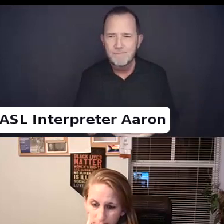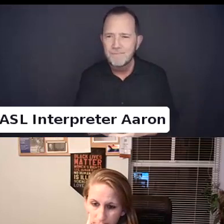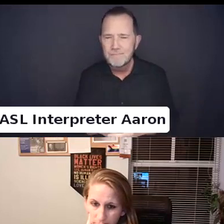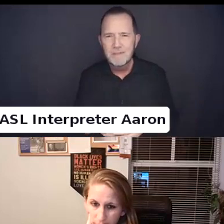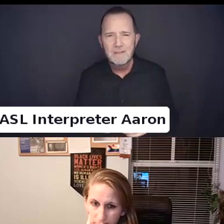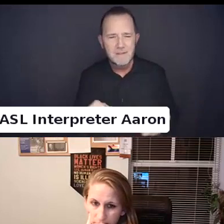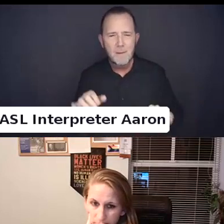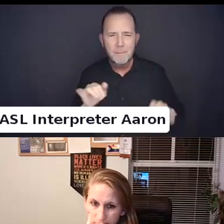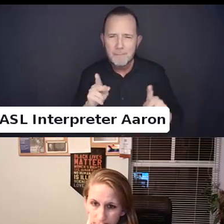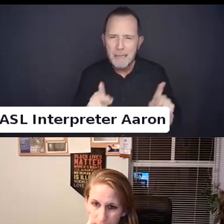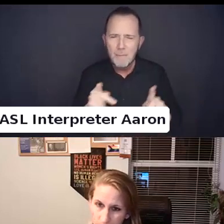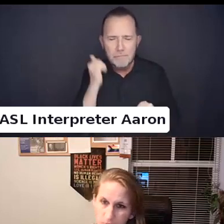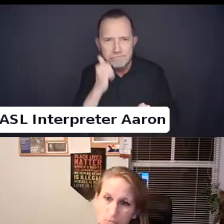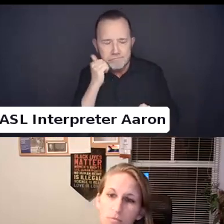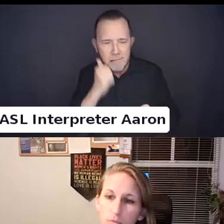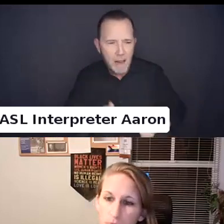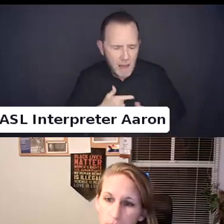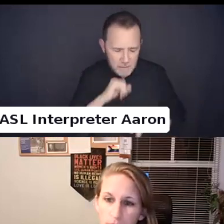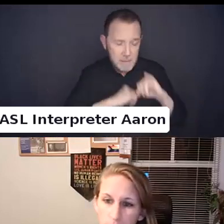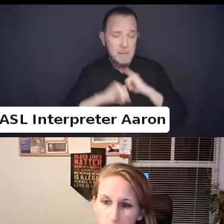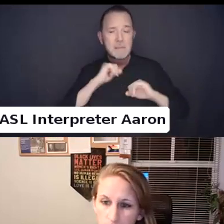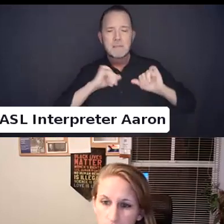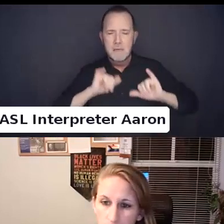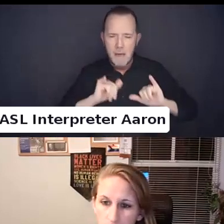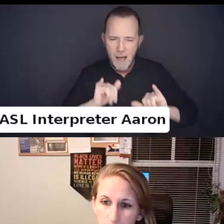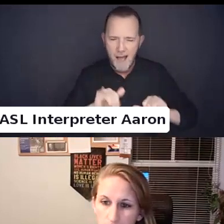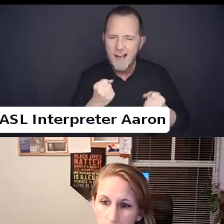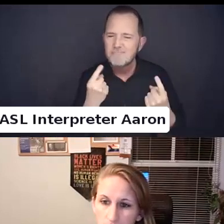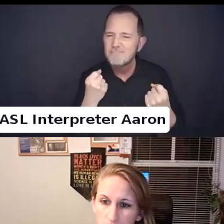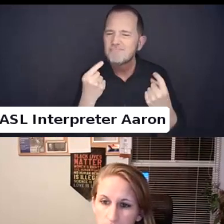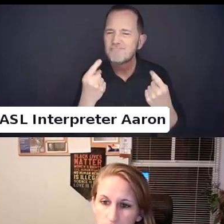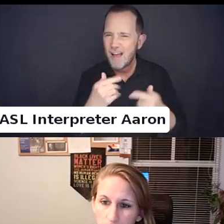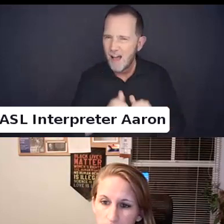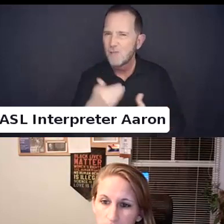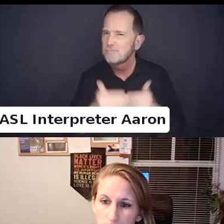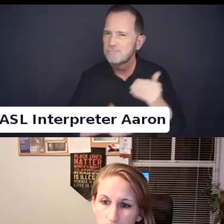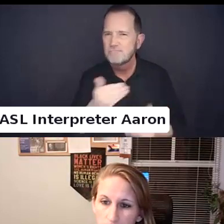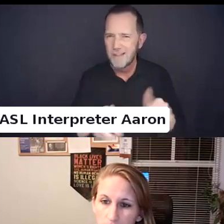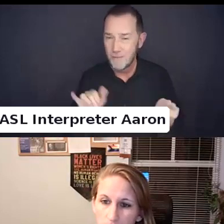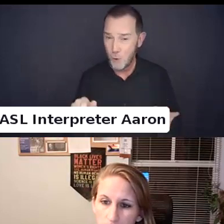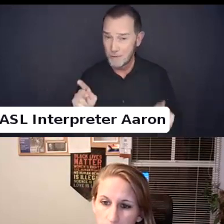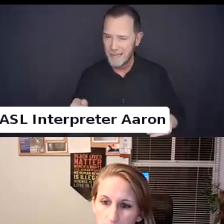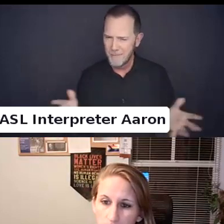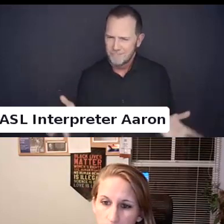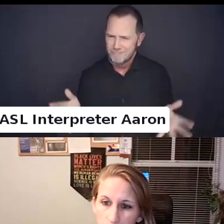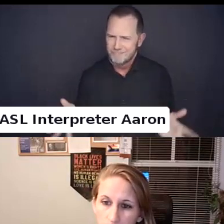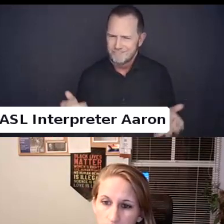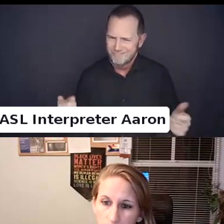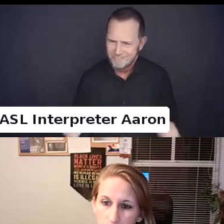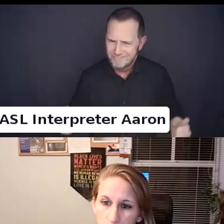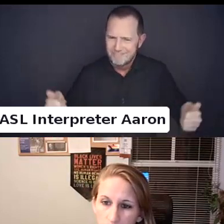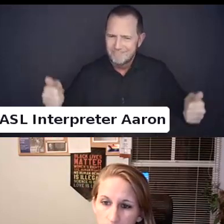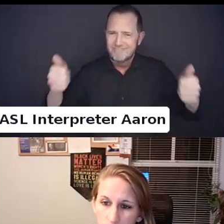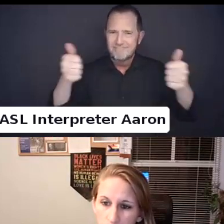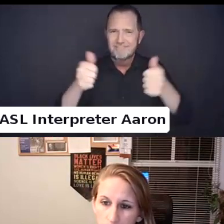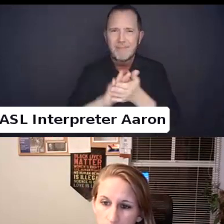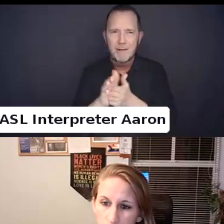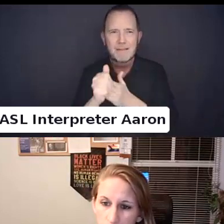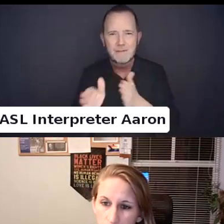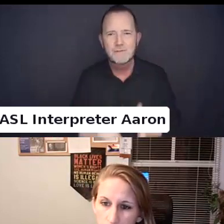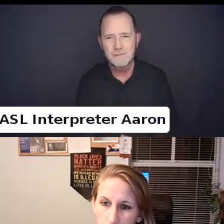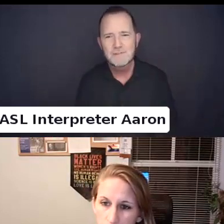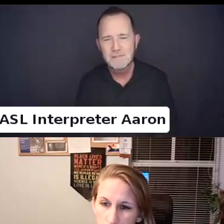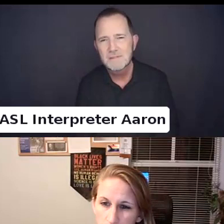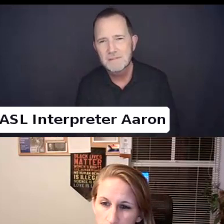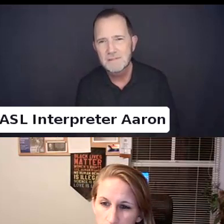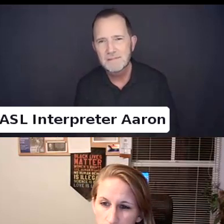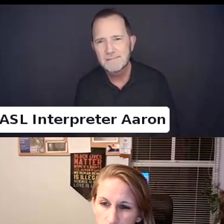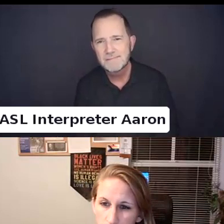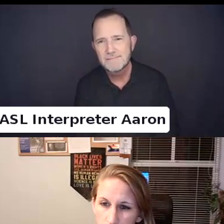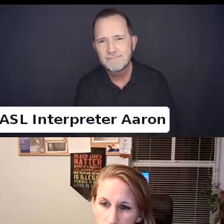of the creative problem-solving we are going to need to continue to make progress.